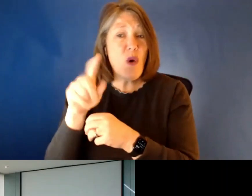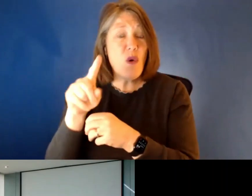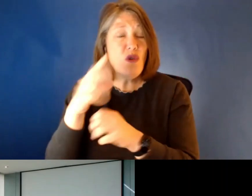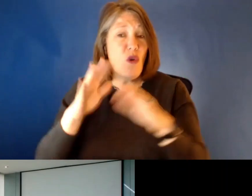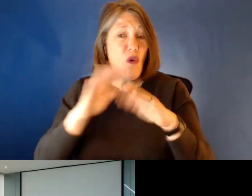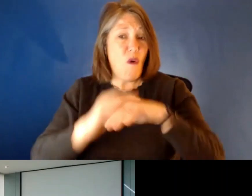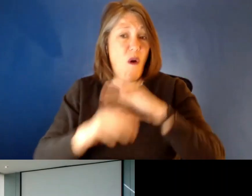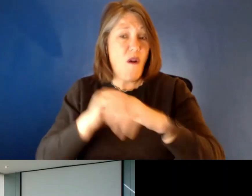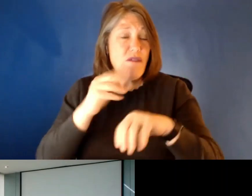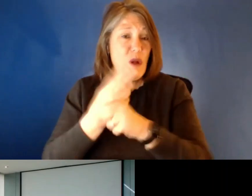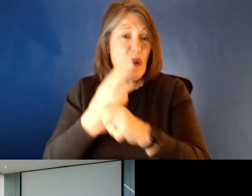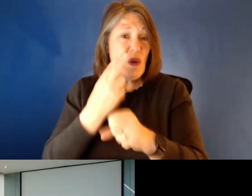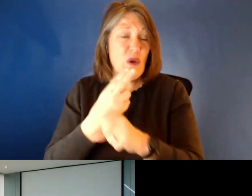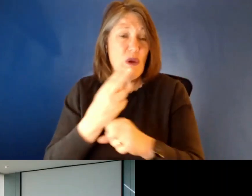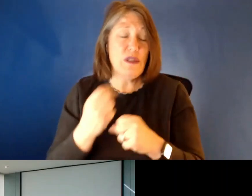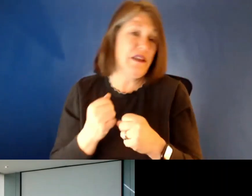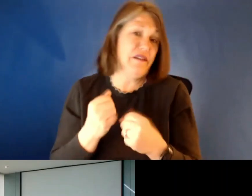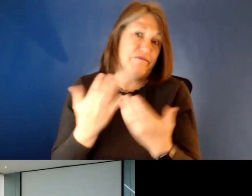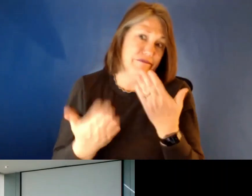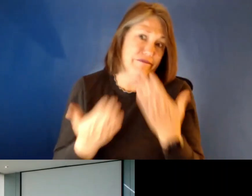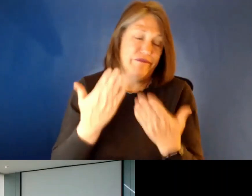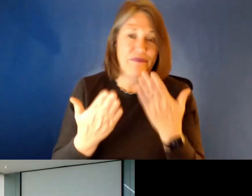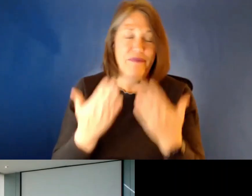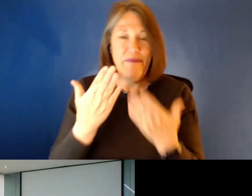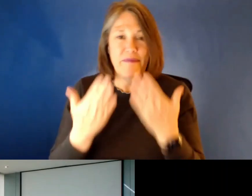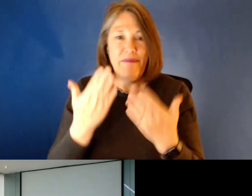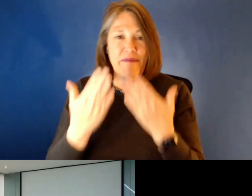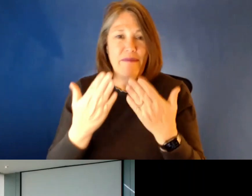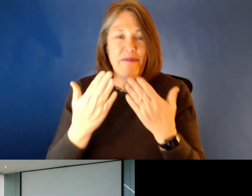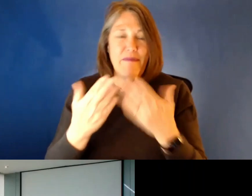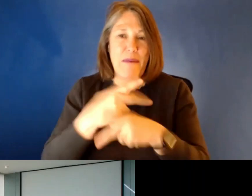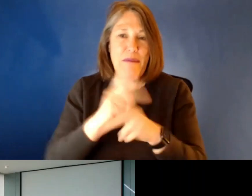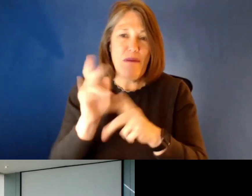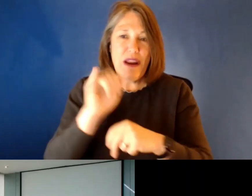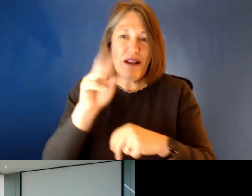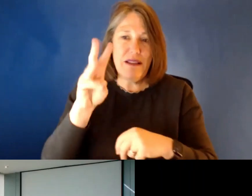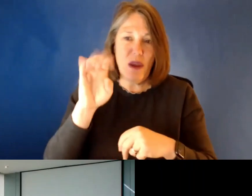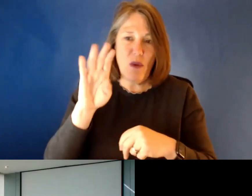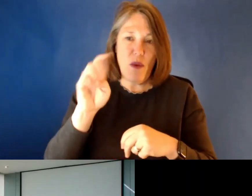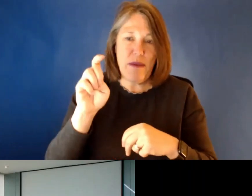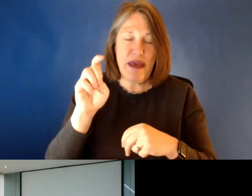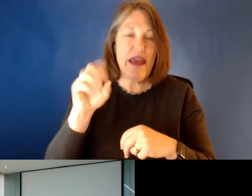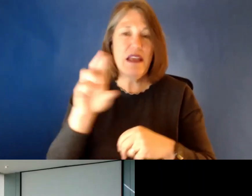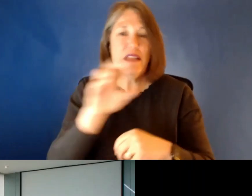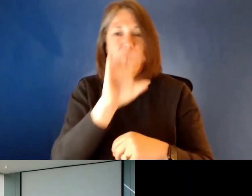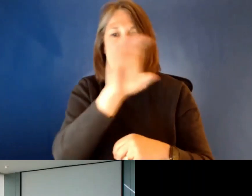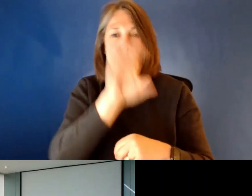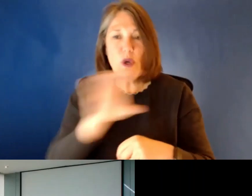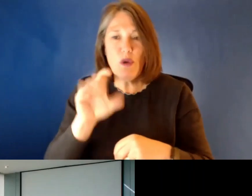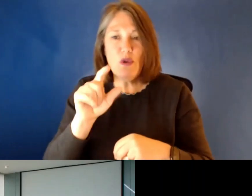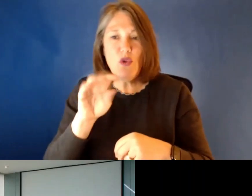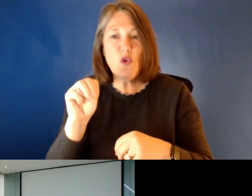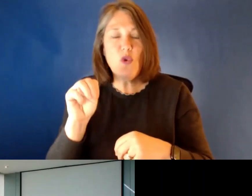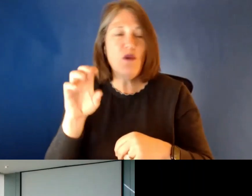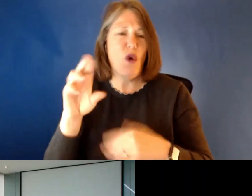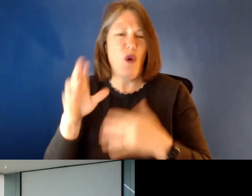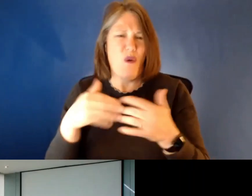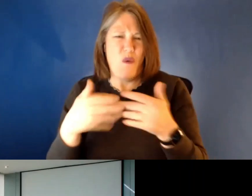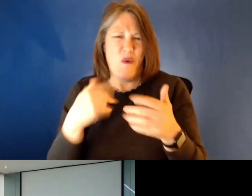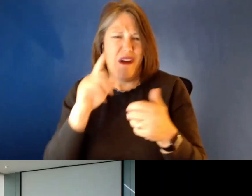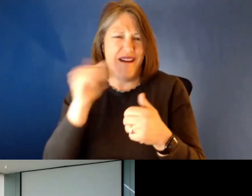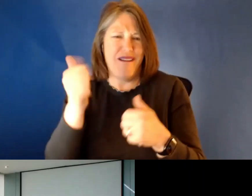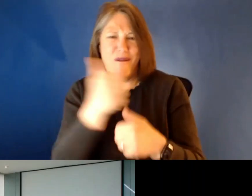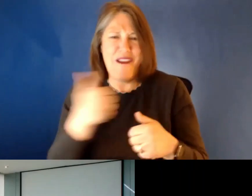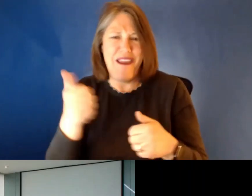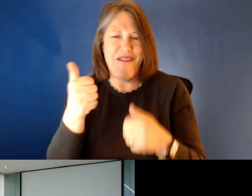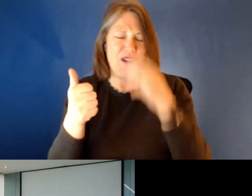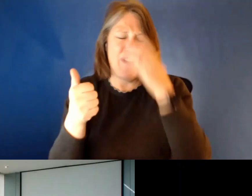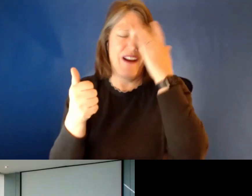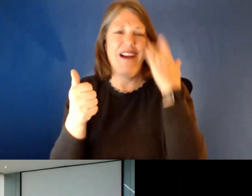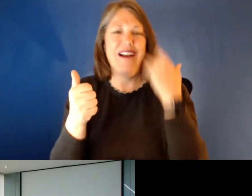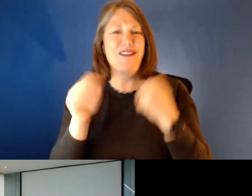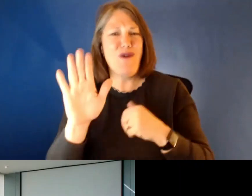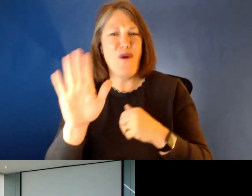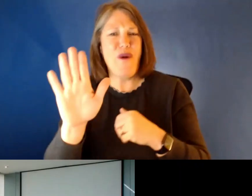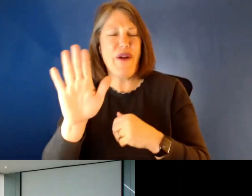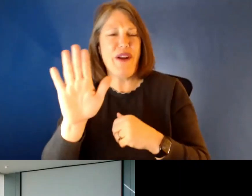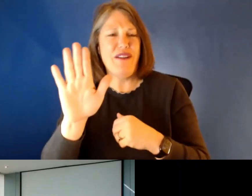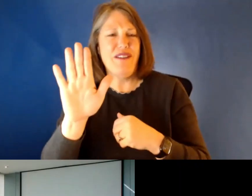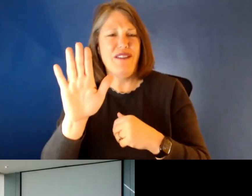06:17:36 , whether it is a product like WebEx or Zoom or whatever is your delivery mode.